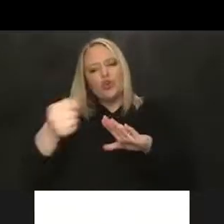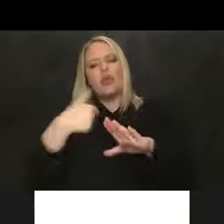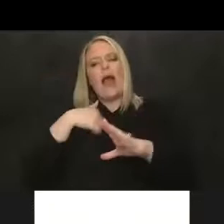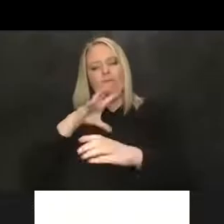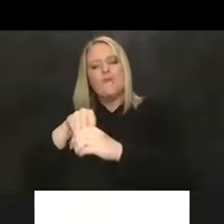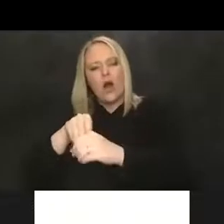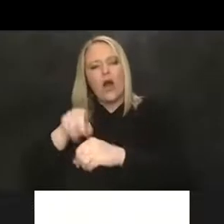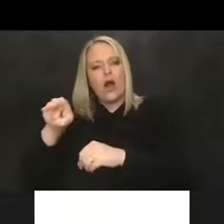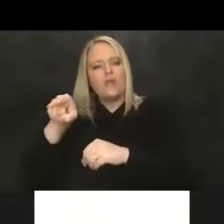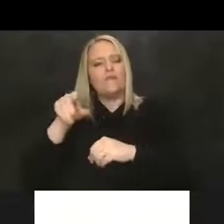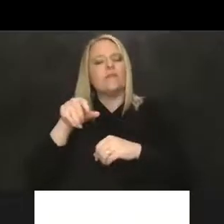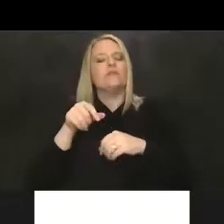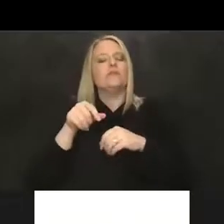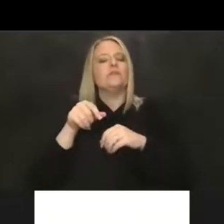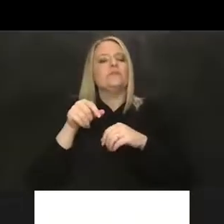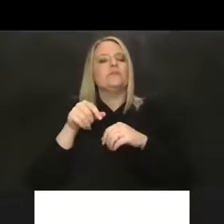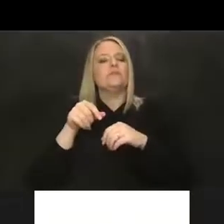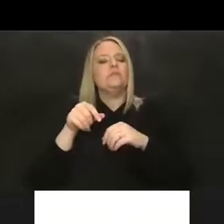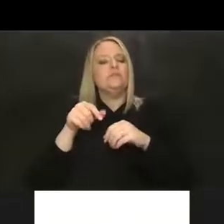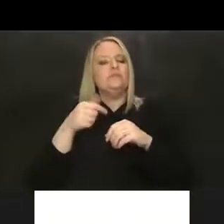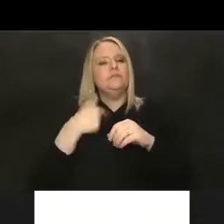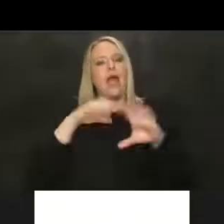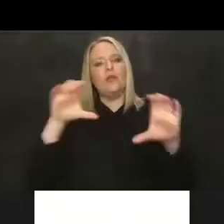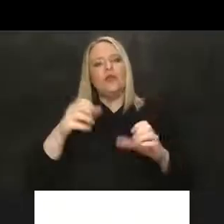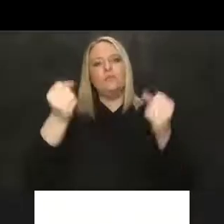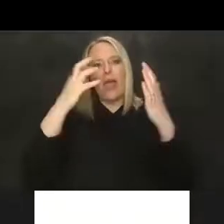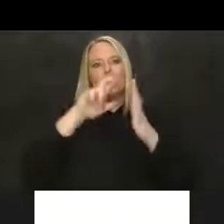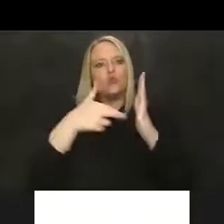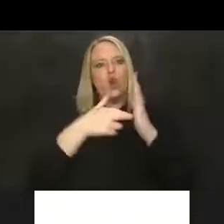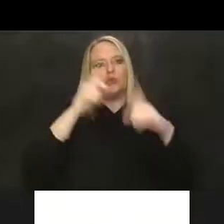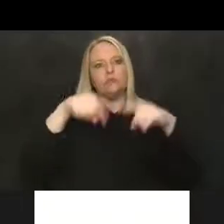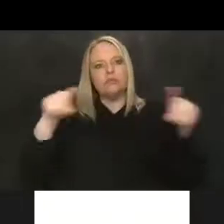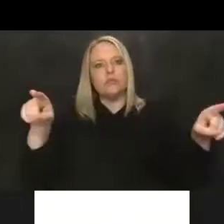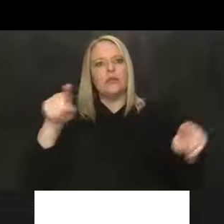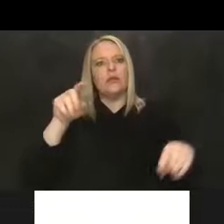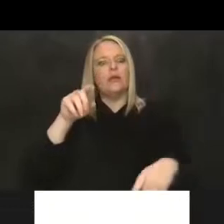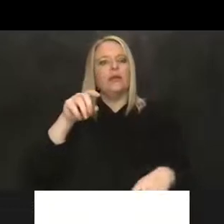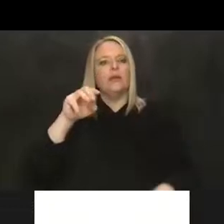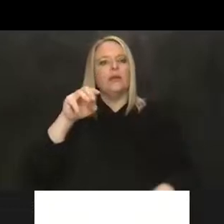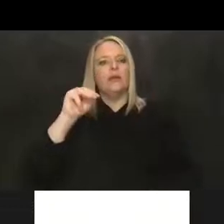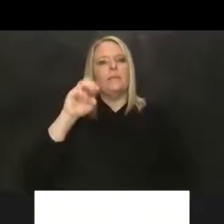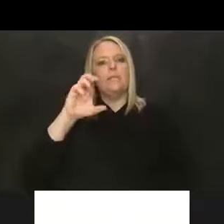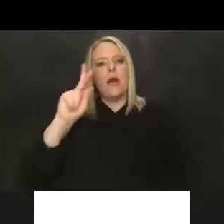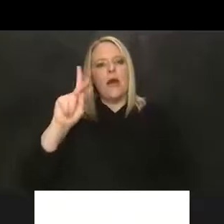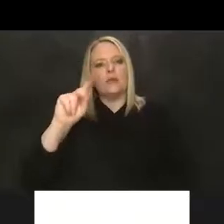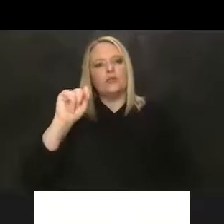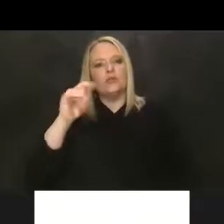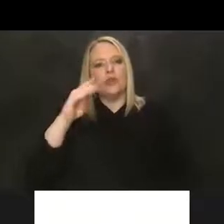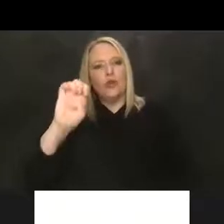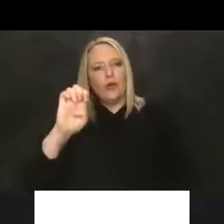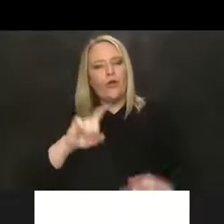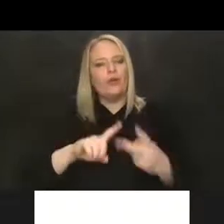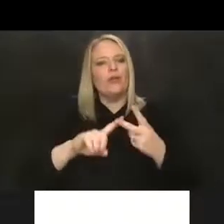and played everything from the mock turtle in 'Alice in Wonderland,' to Shakespeare, to,